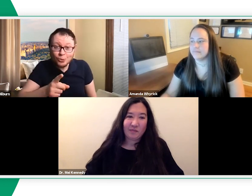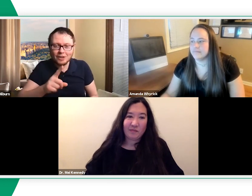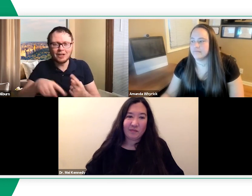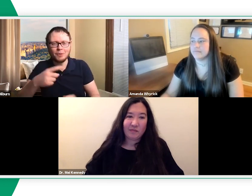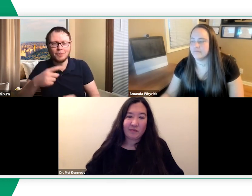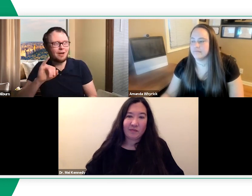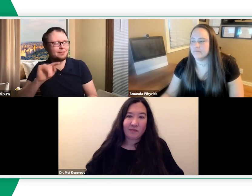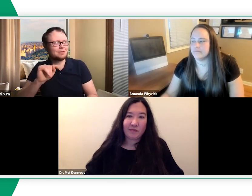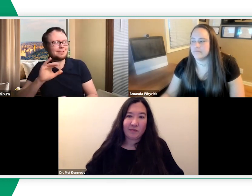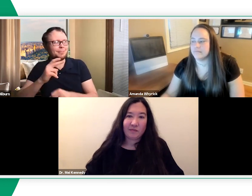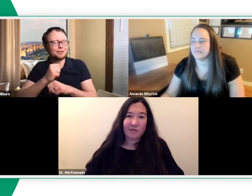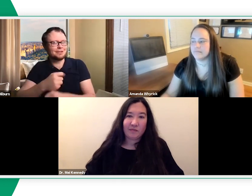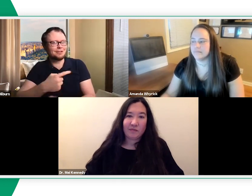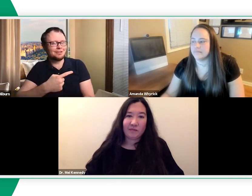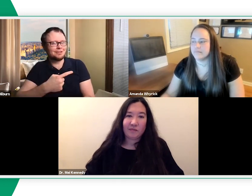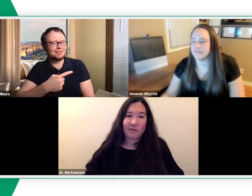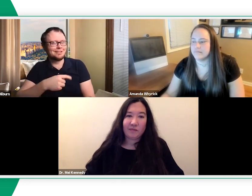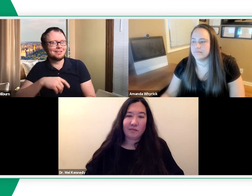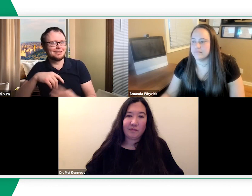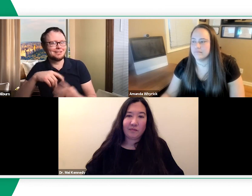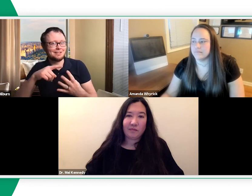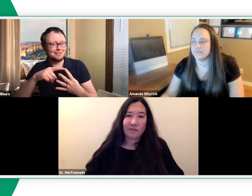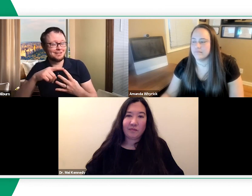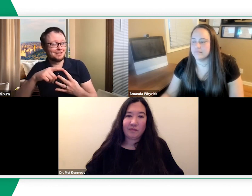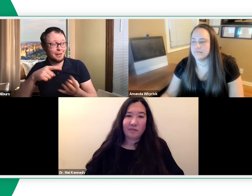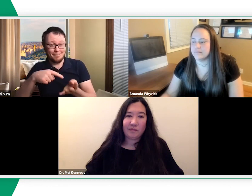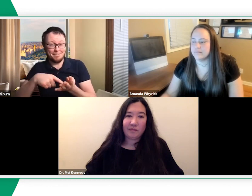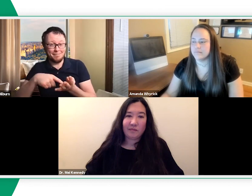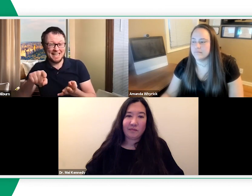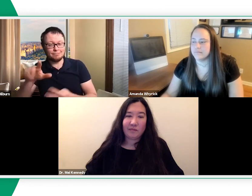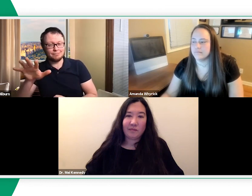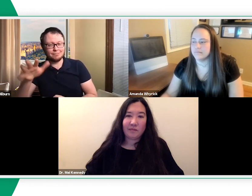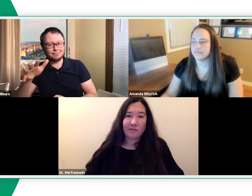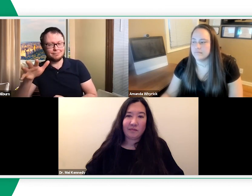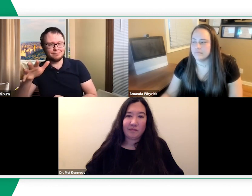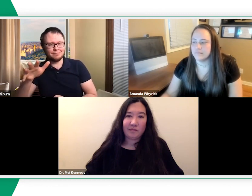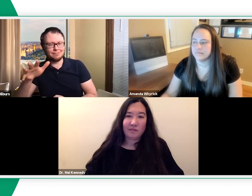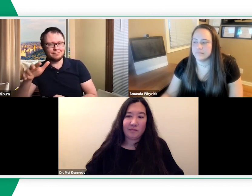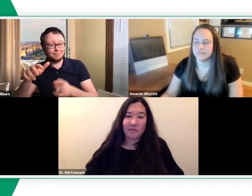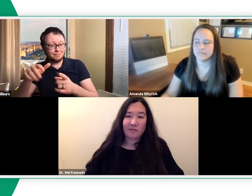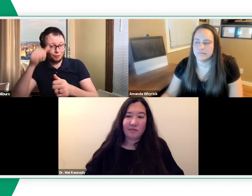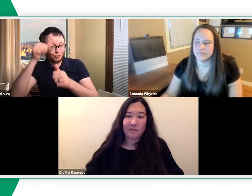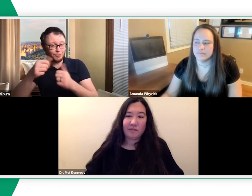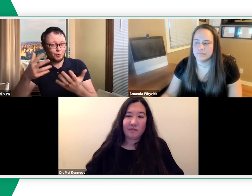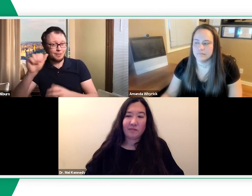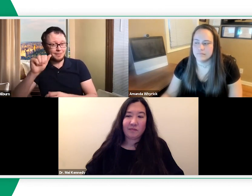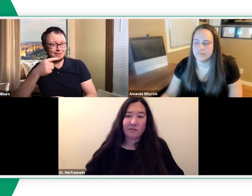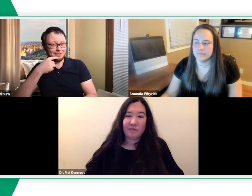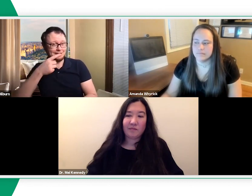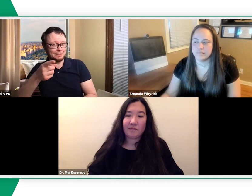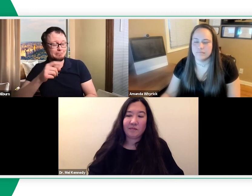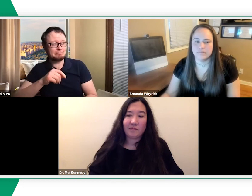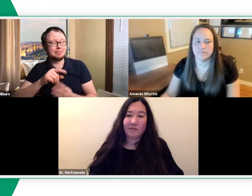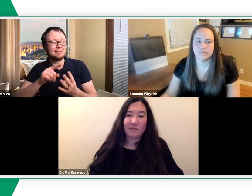Which of these is a true statement about IT and cybersecurity? First off, the pay isn't